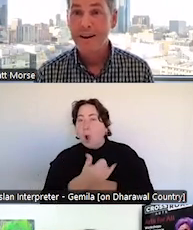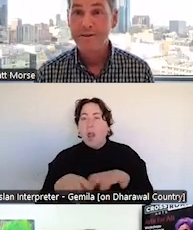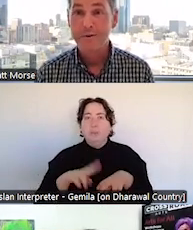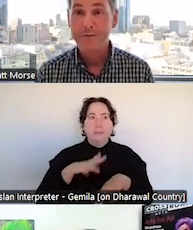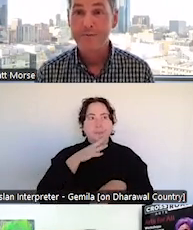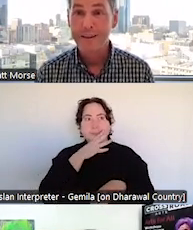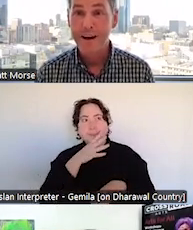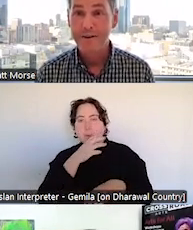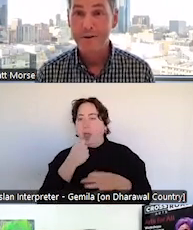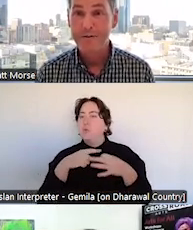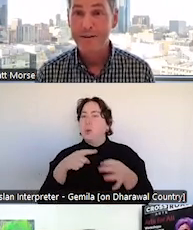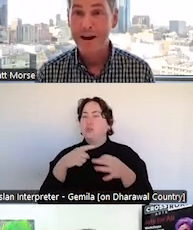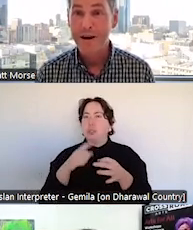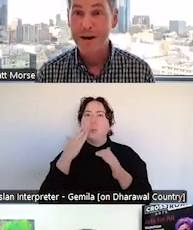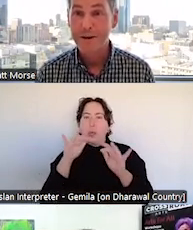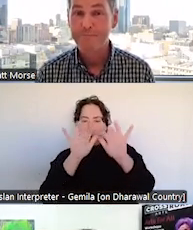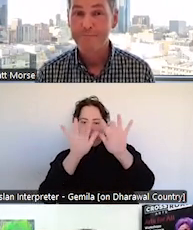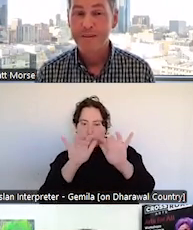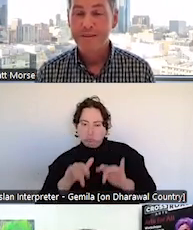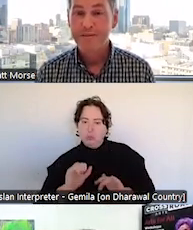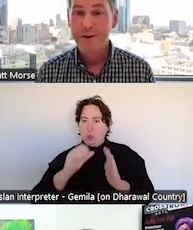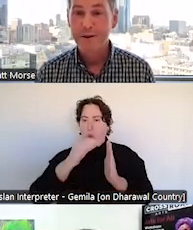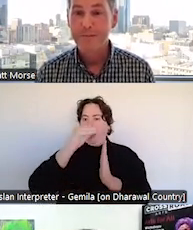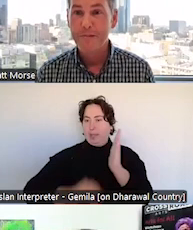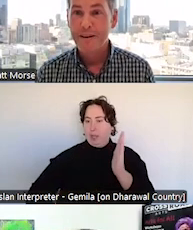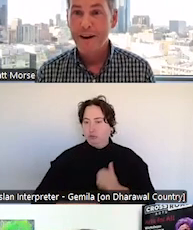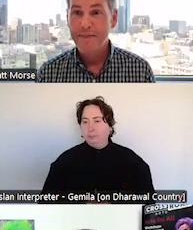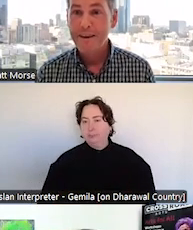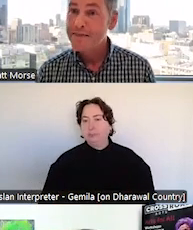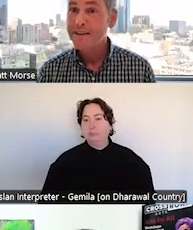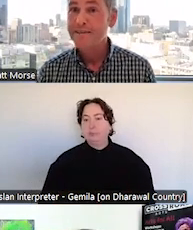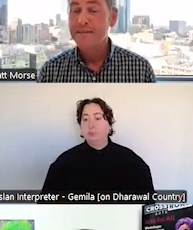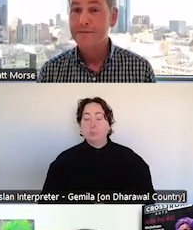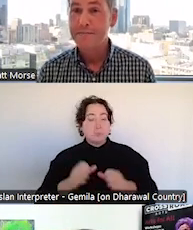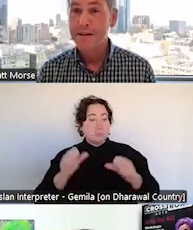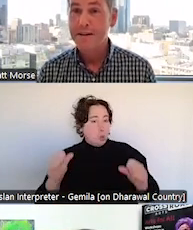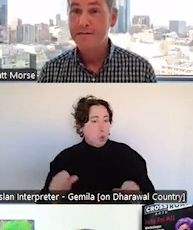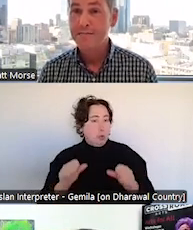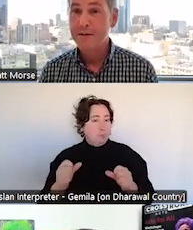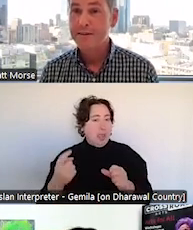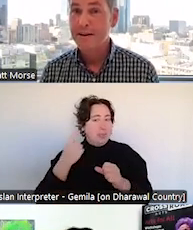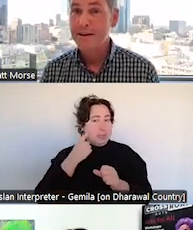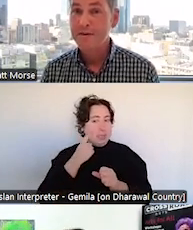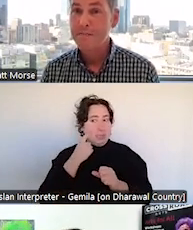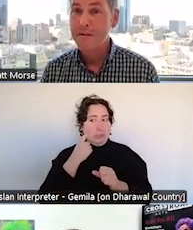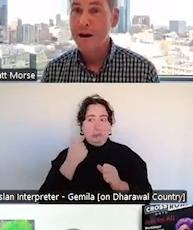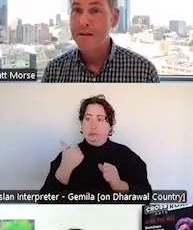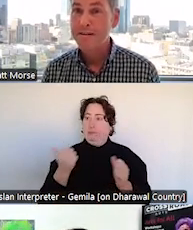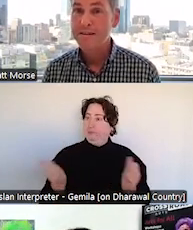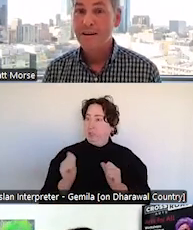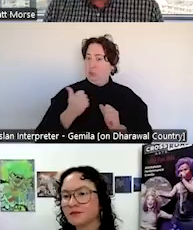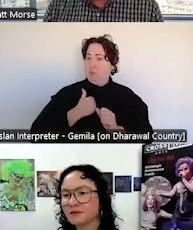as you are filling out your campaign. I think that is enough for me. Matt,